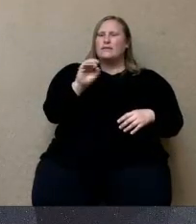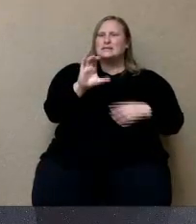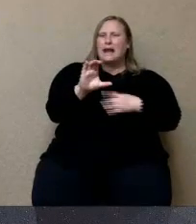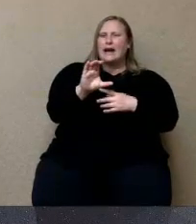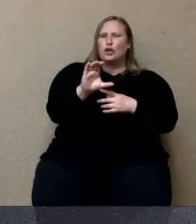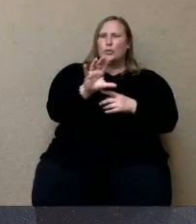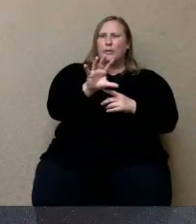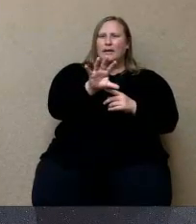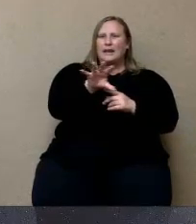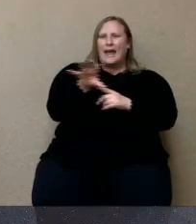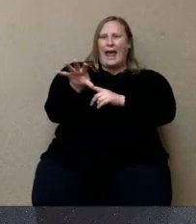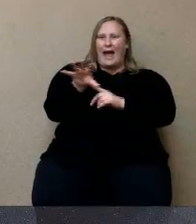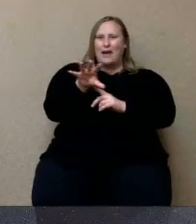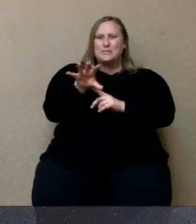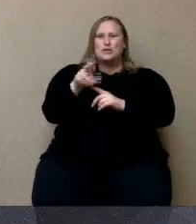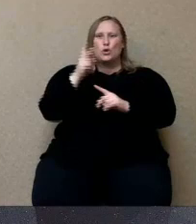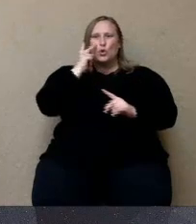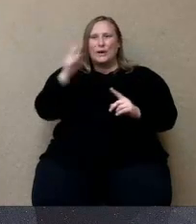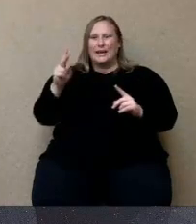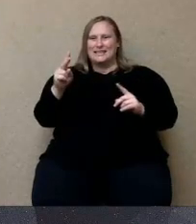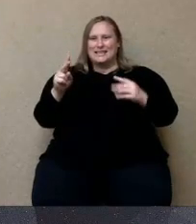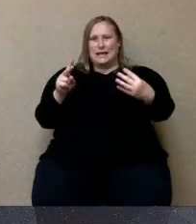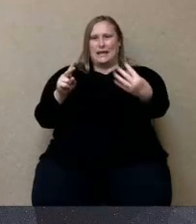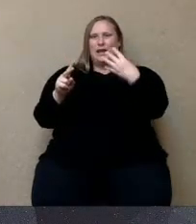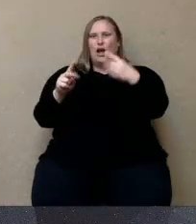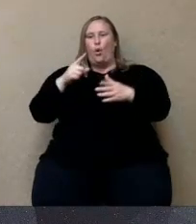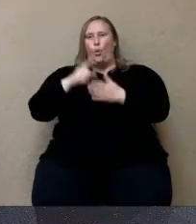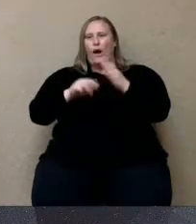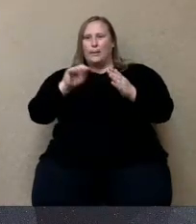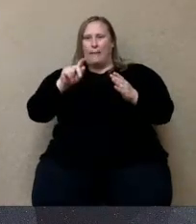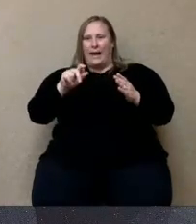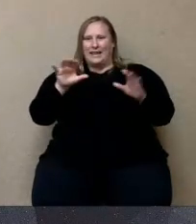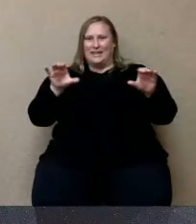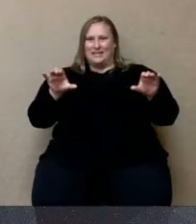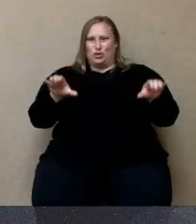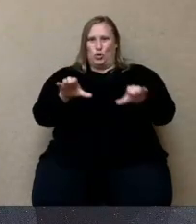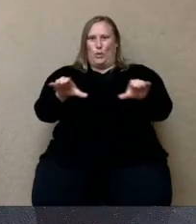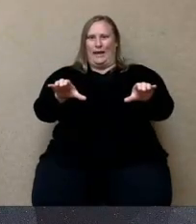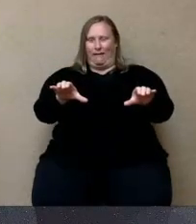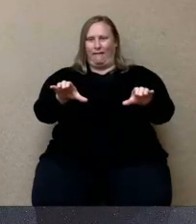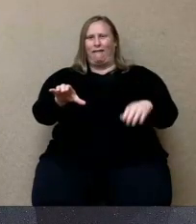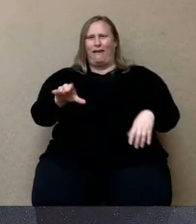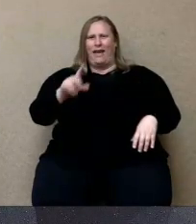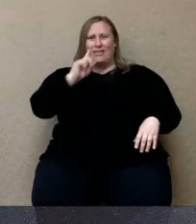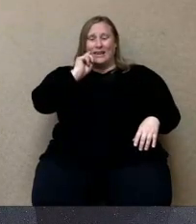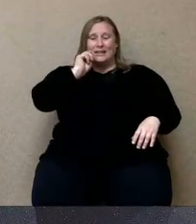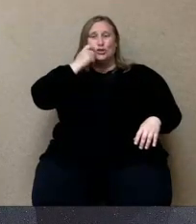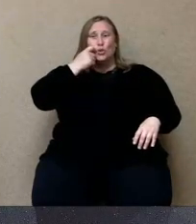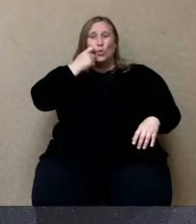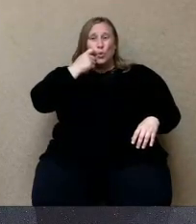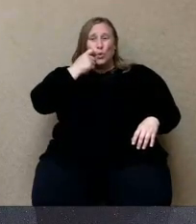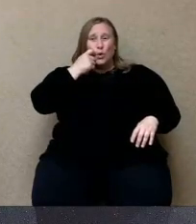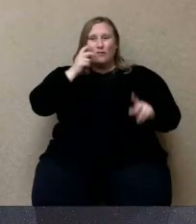would go over his shoulder, so you could see projected up here what he's doing. Because I think it's a really cool thing for people to see